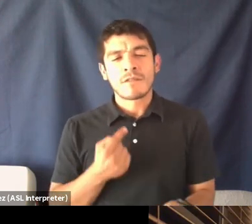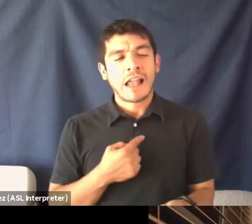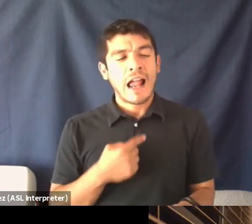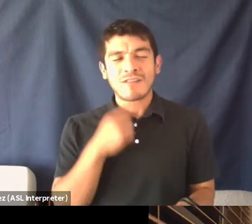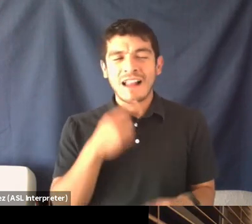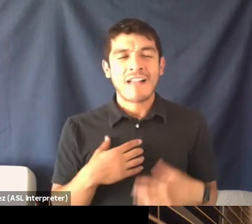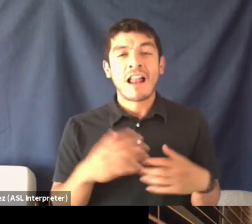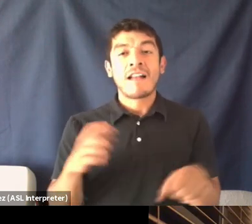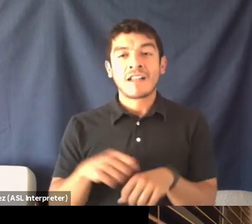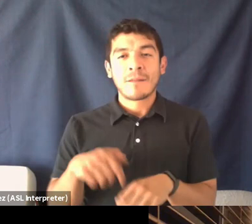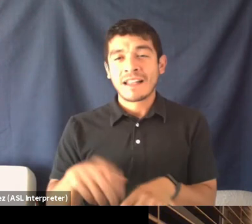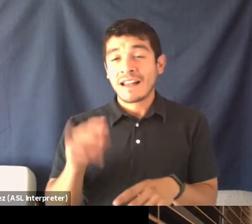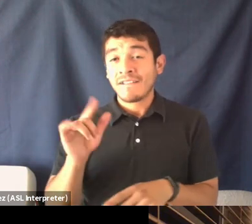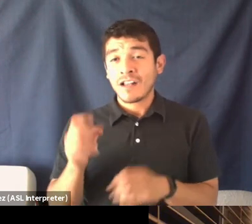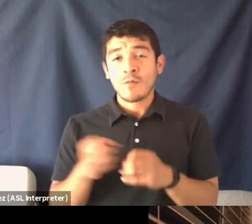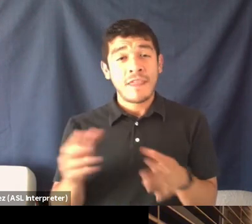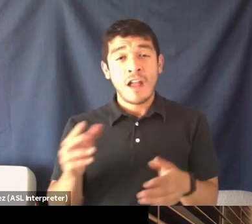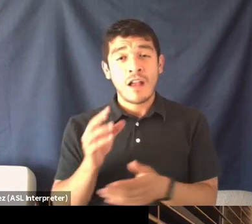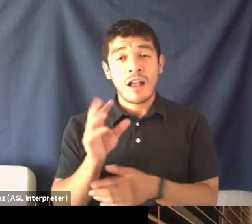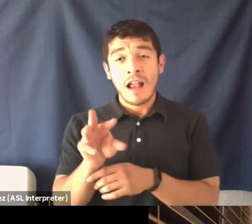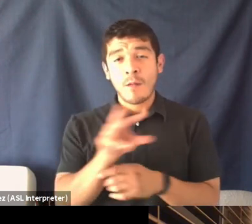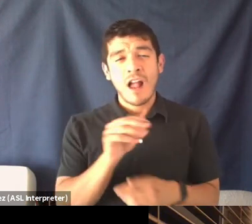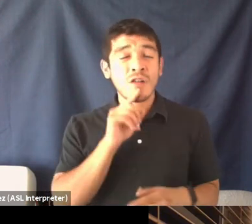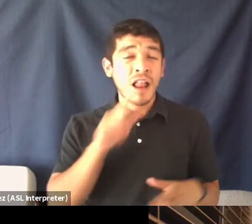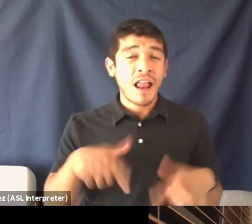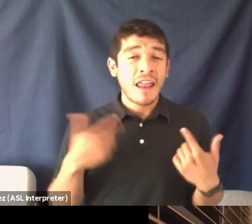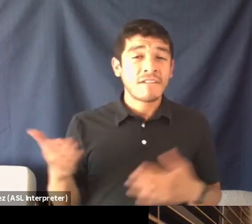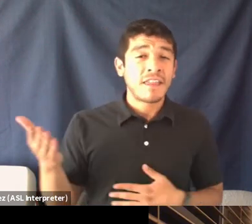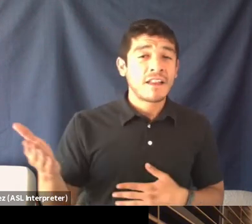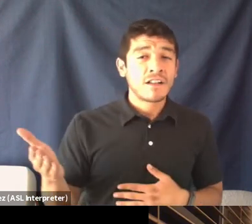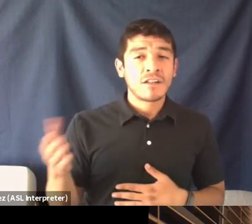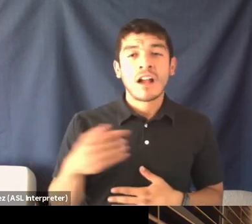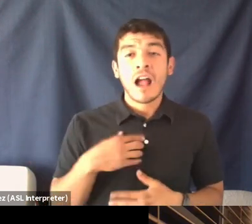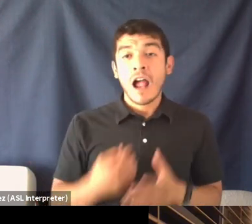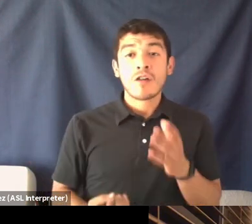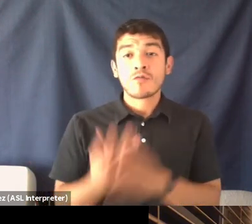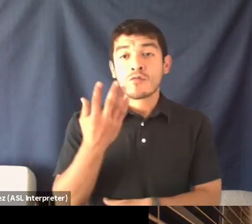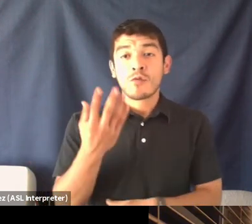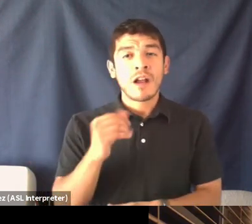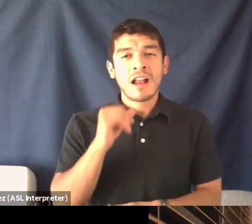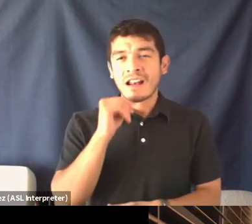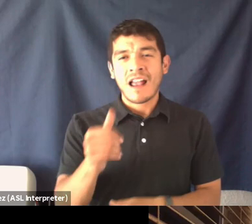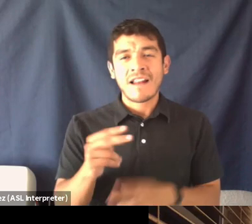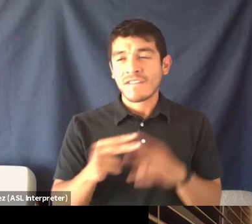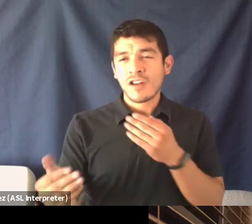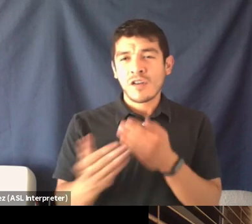without a camera and kind of just living there. I grew up not very close to the villages.